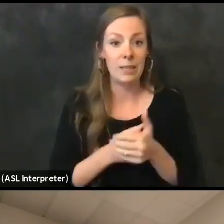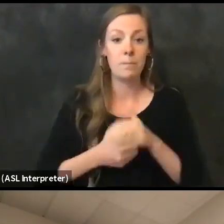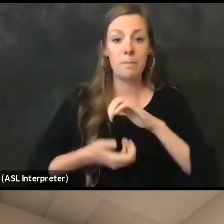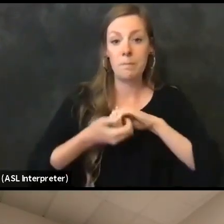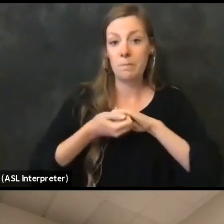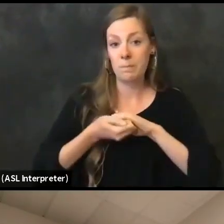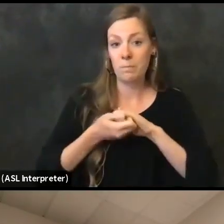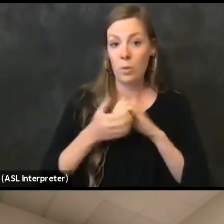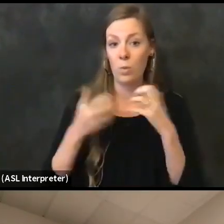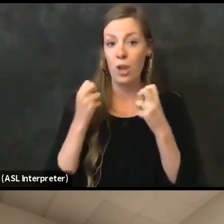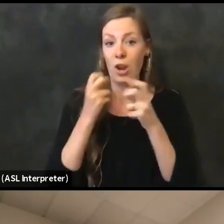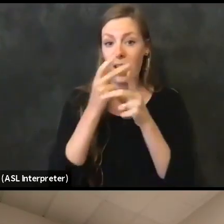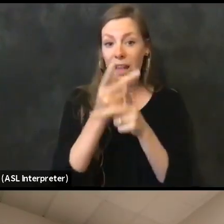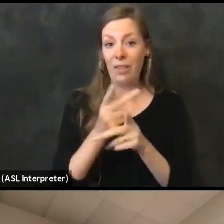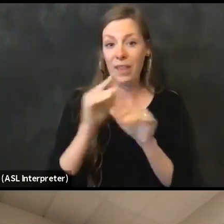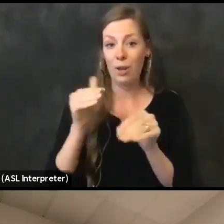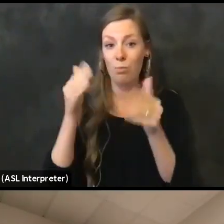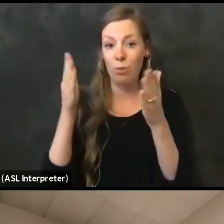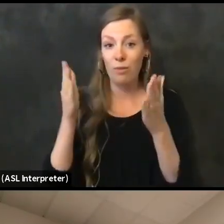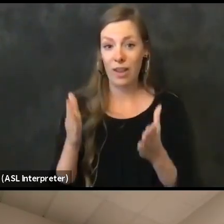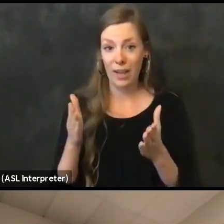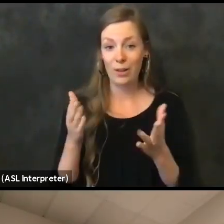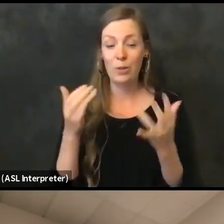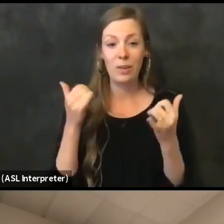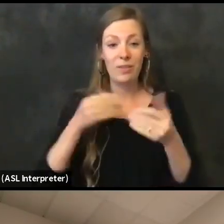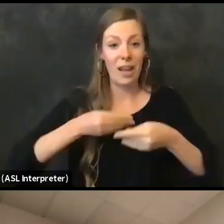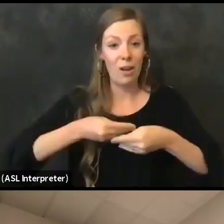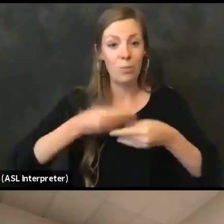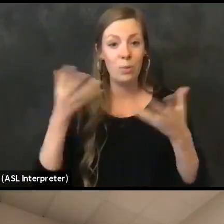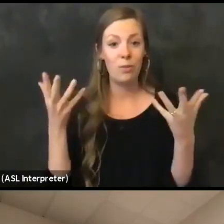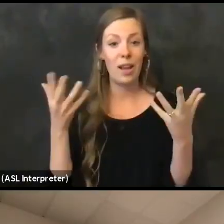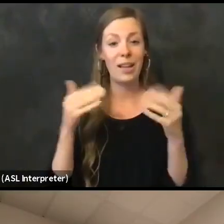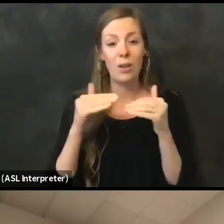providers, and we have now administered doses to more than ninety five thousand